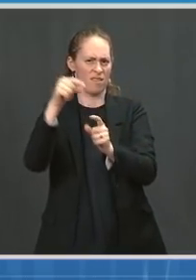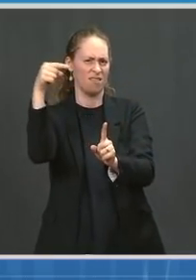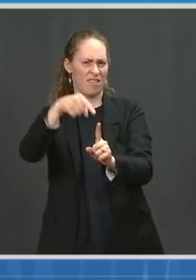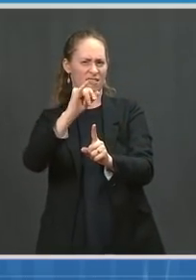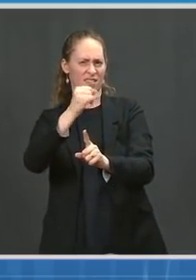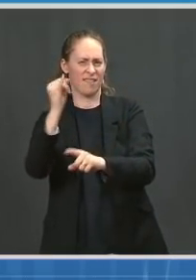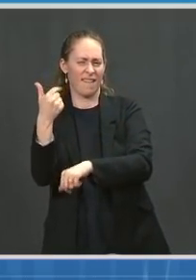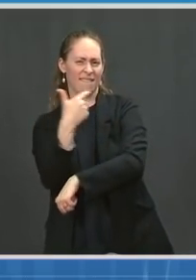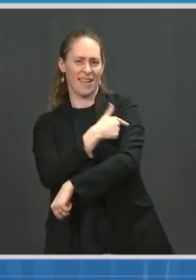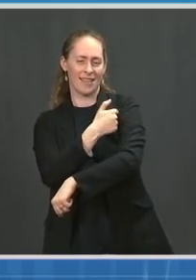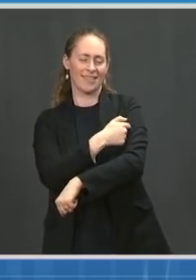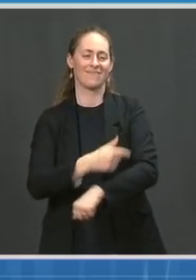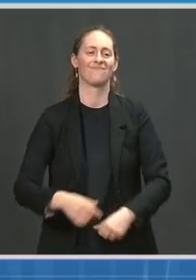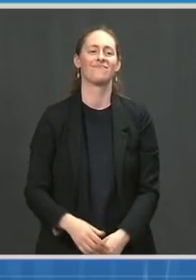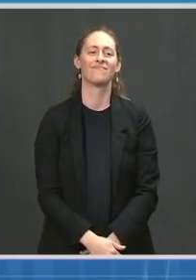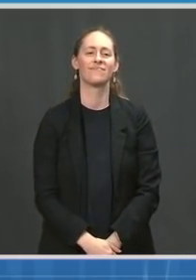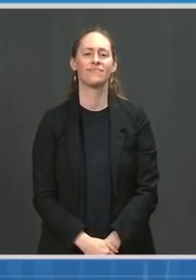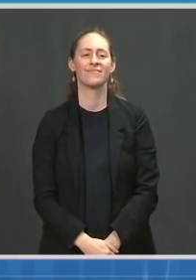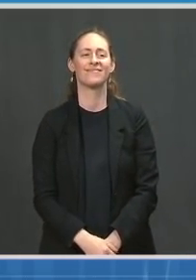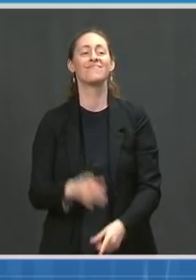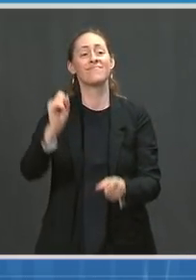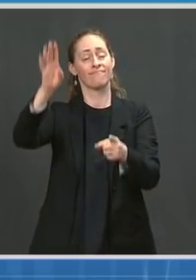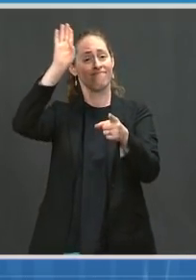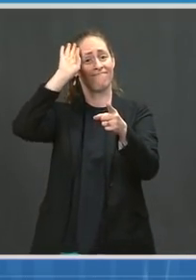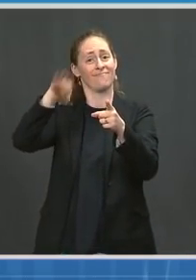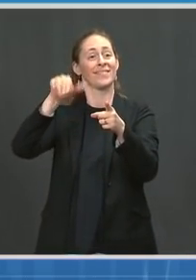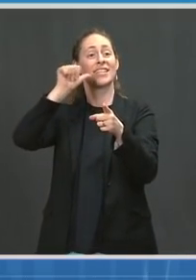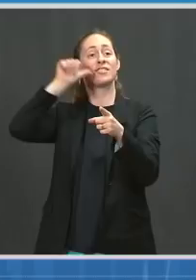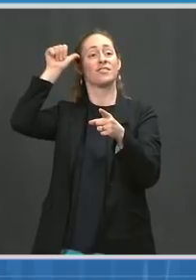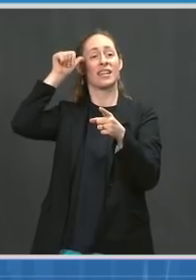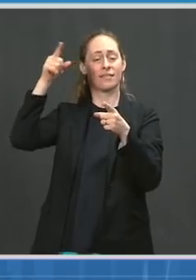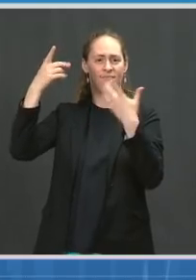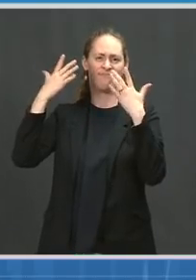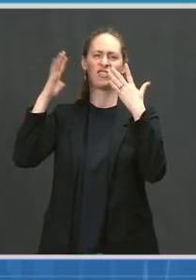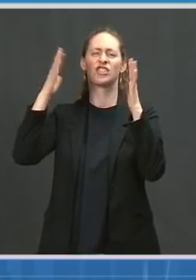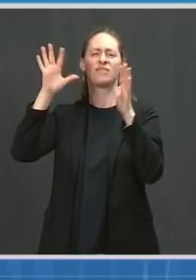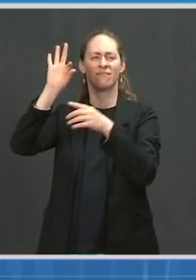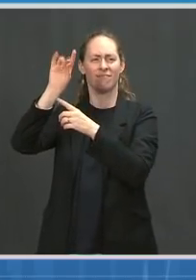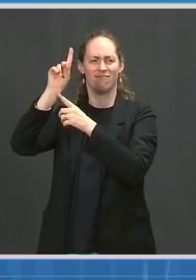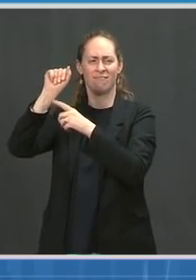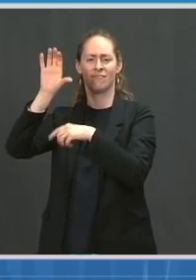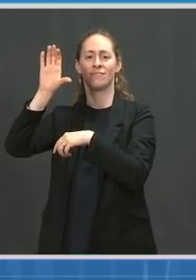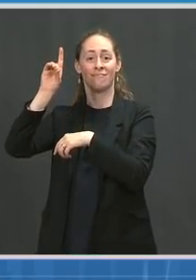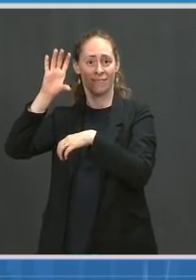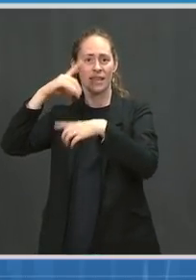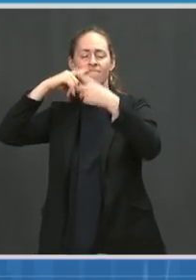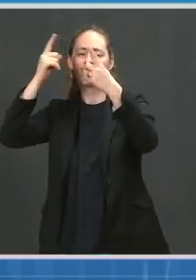As you know, yesterday, the FDA and CDC announced that out of an abundance of caution